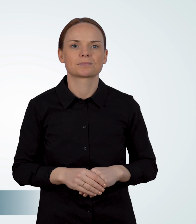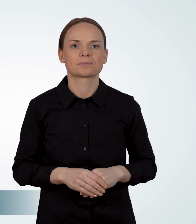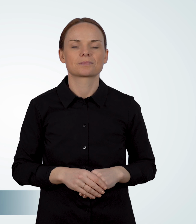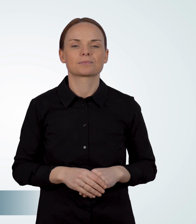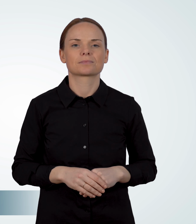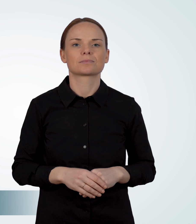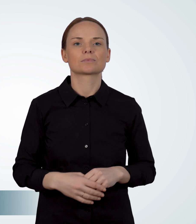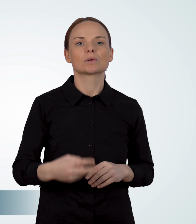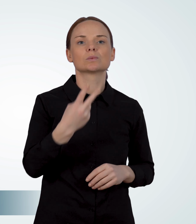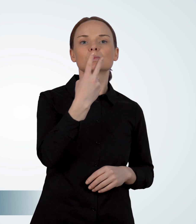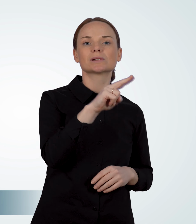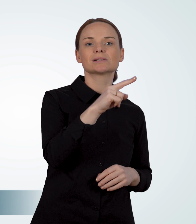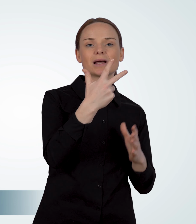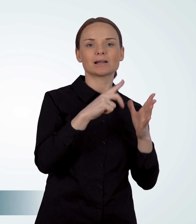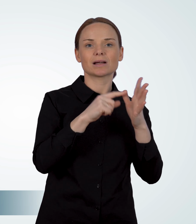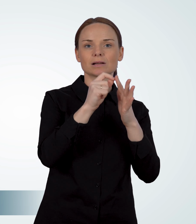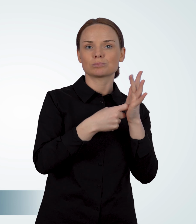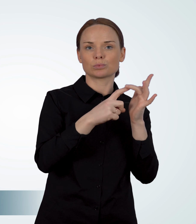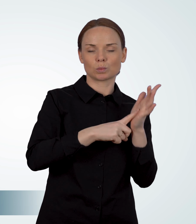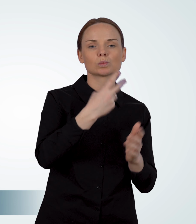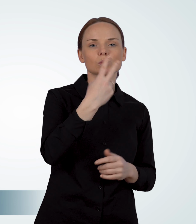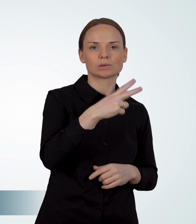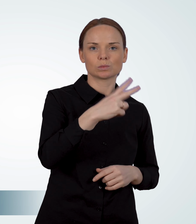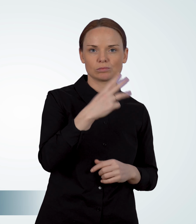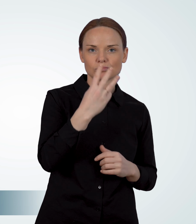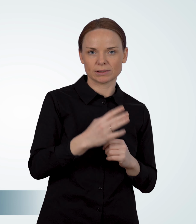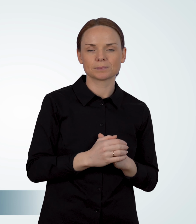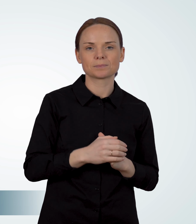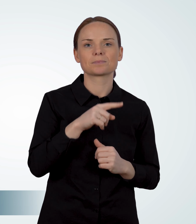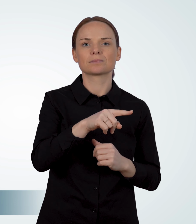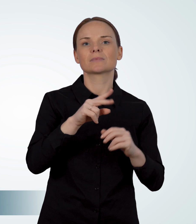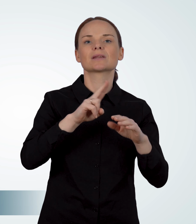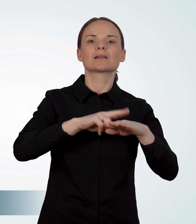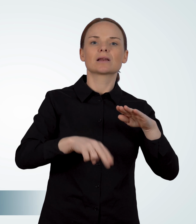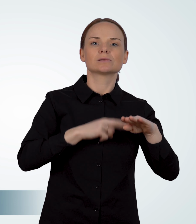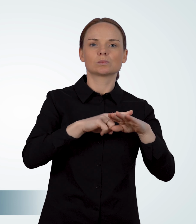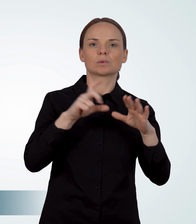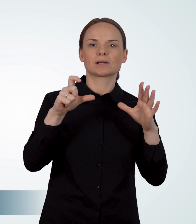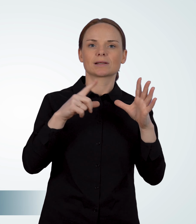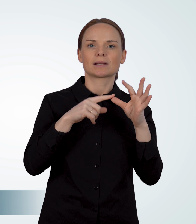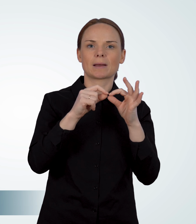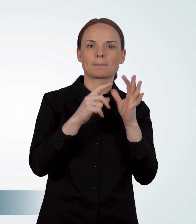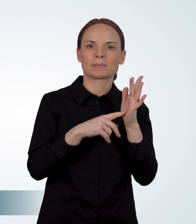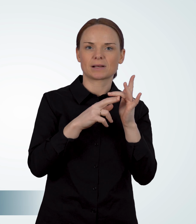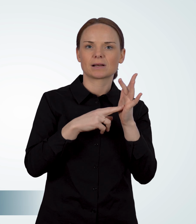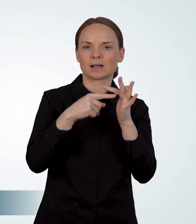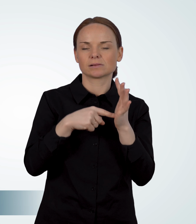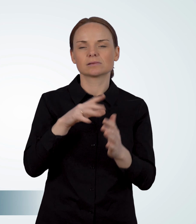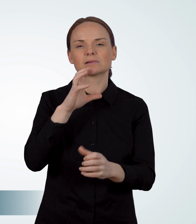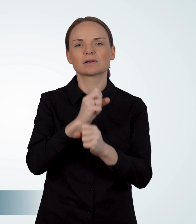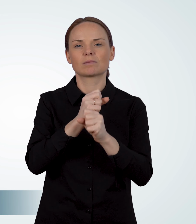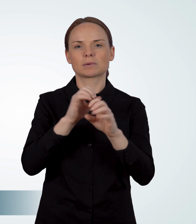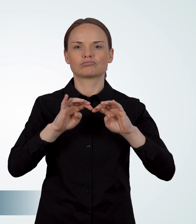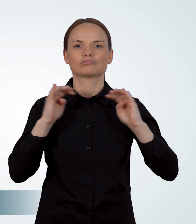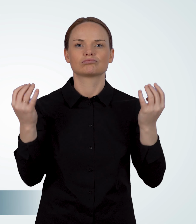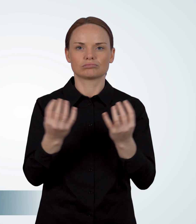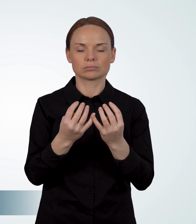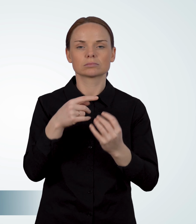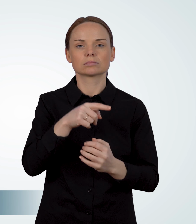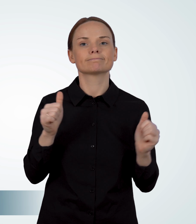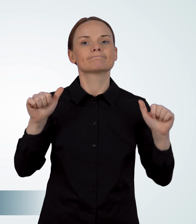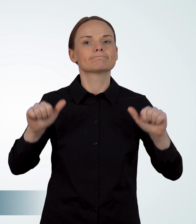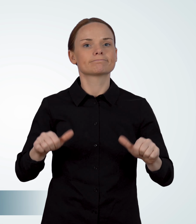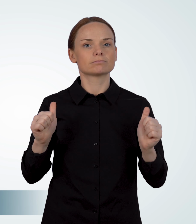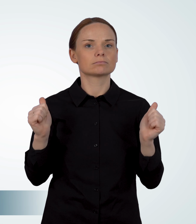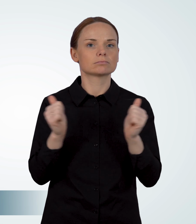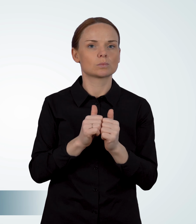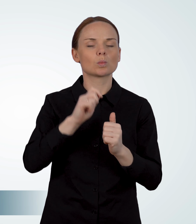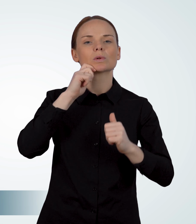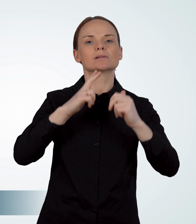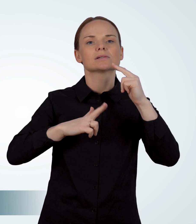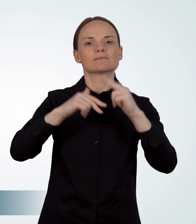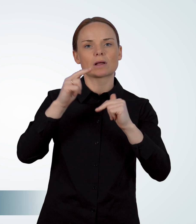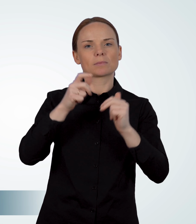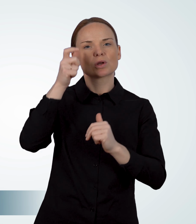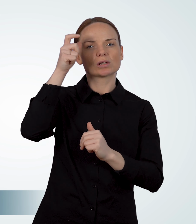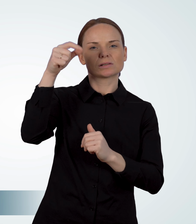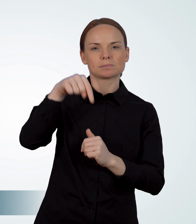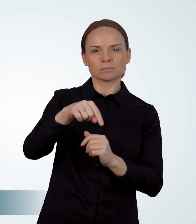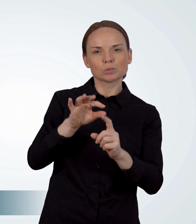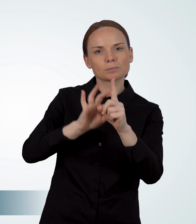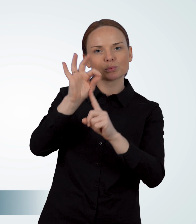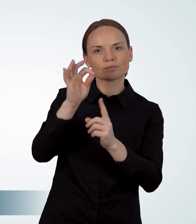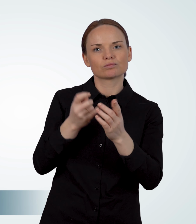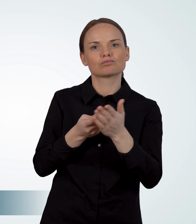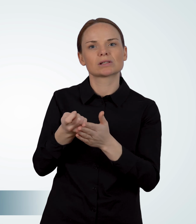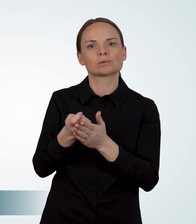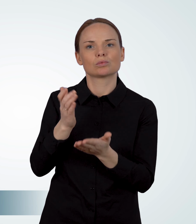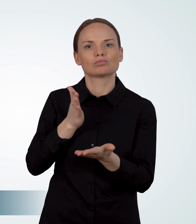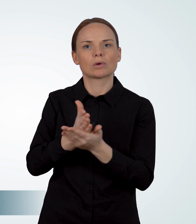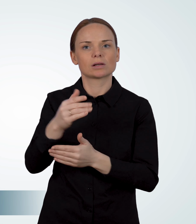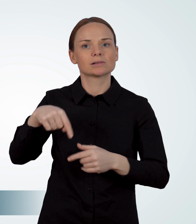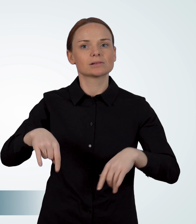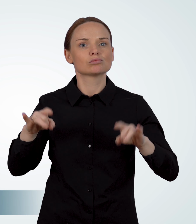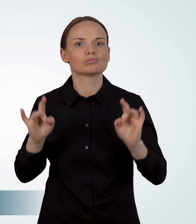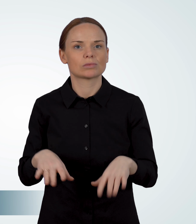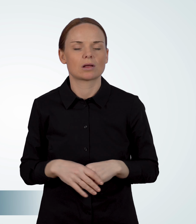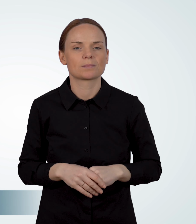On 28 April 2023, National Cabinet agreed to develop a package of reforms to strengthen renters' rights across the country.